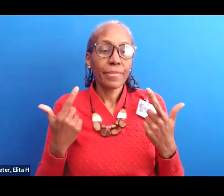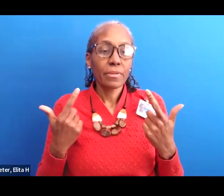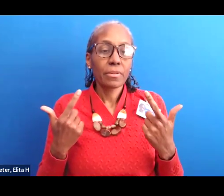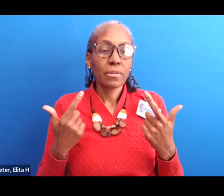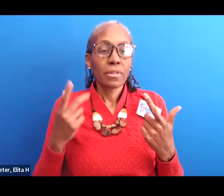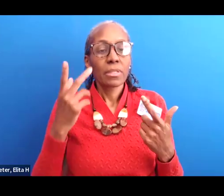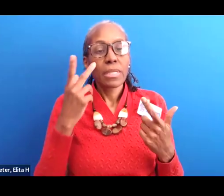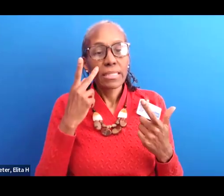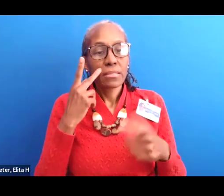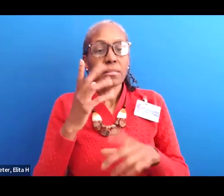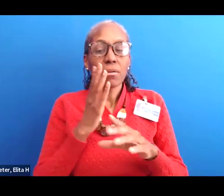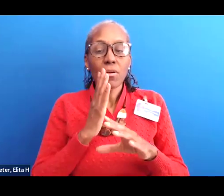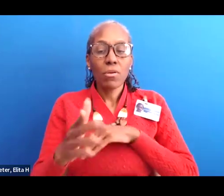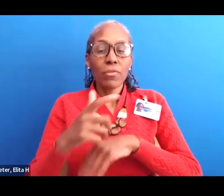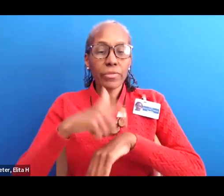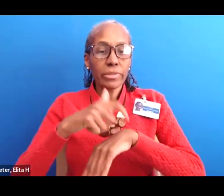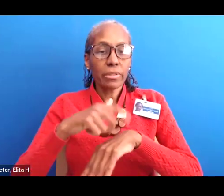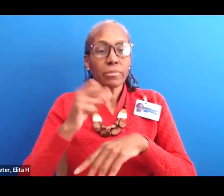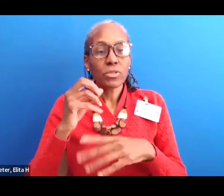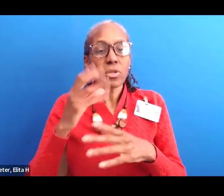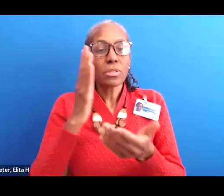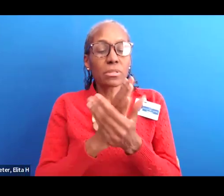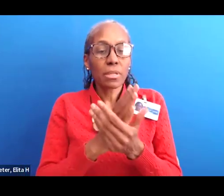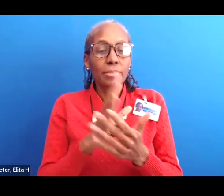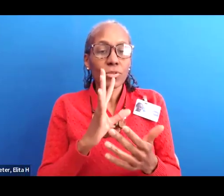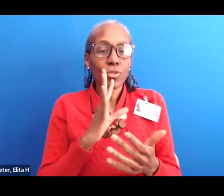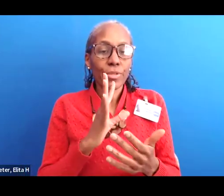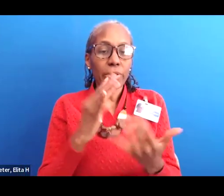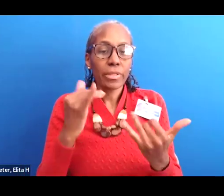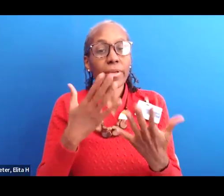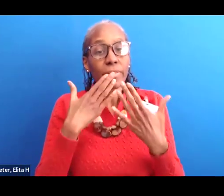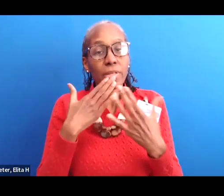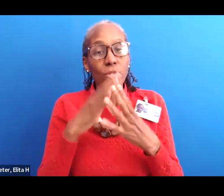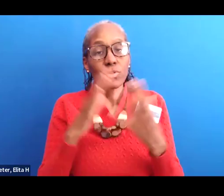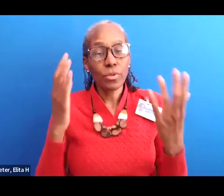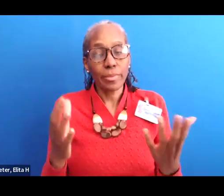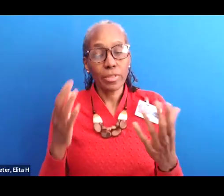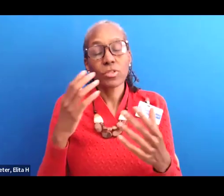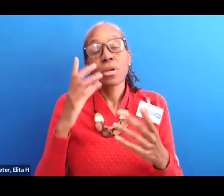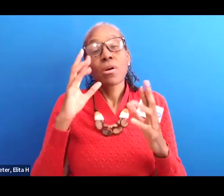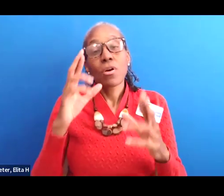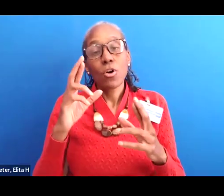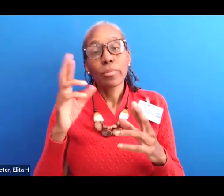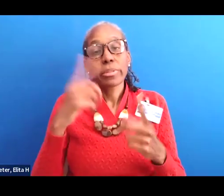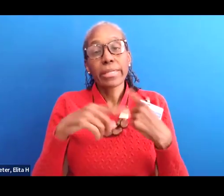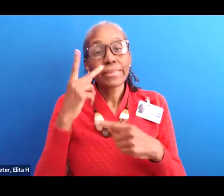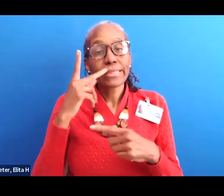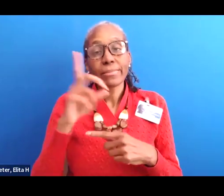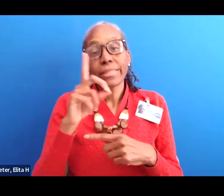I can see that we're well over time, so I better stop talking now, but I thank you very much. I hope. Come see me in Denver. I'll be there.